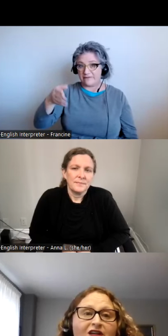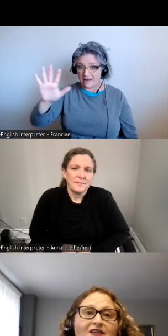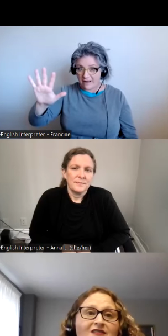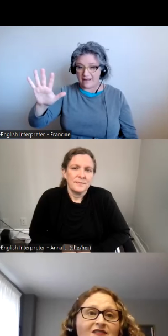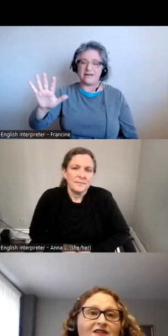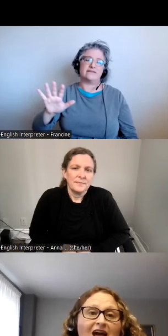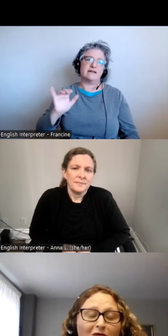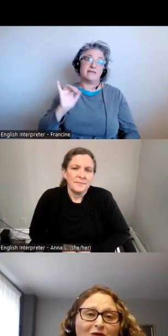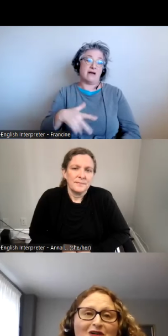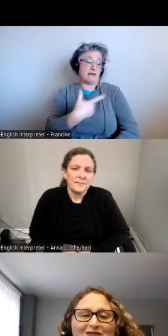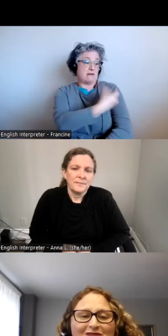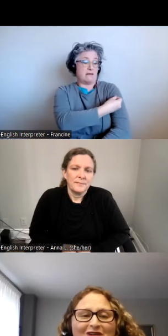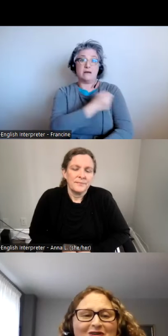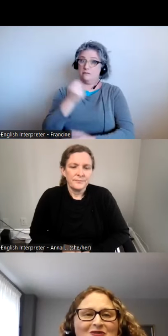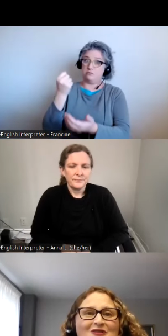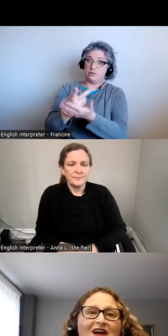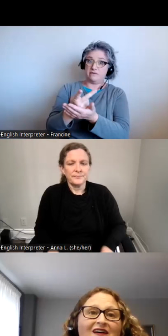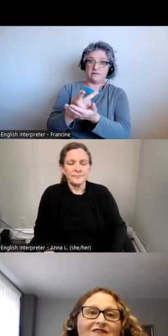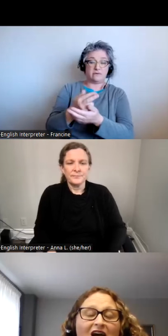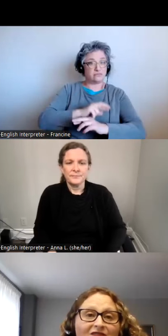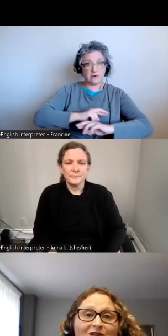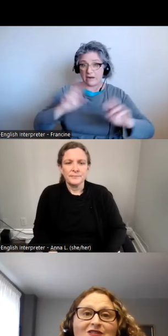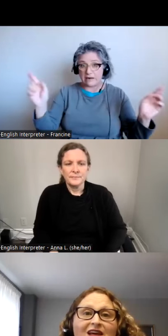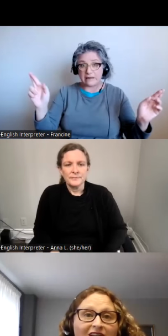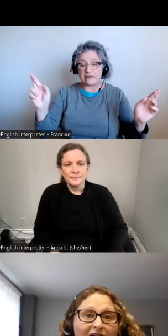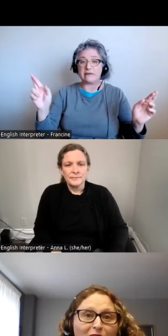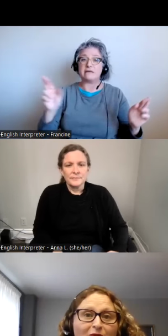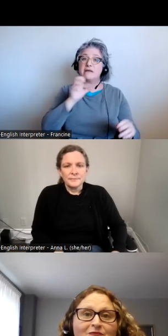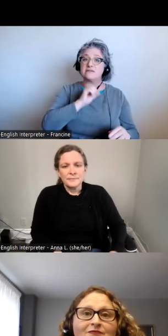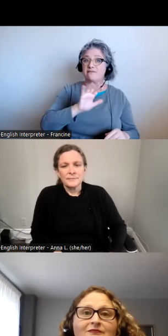The first bivalent booster is the Pfizer